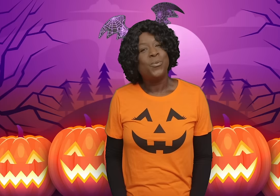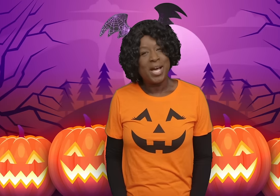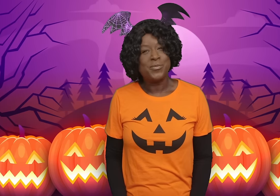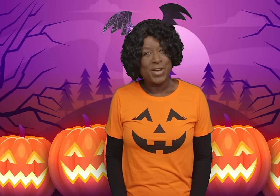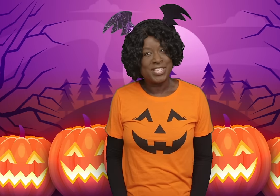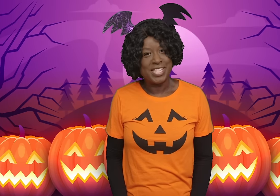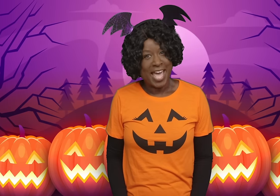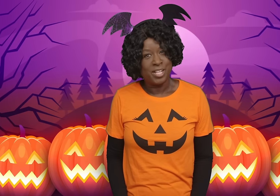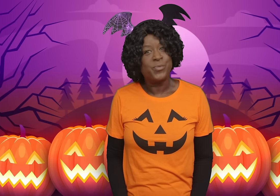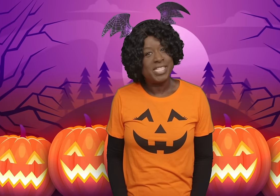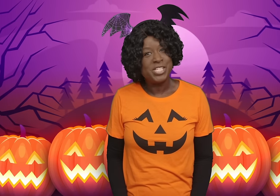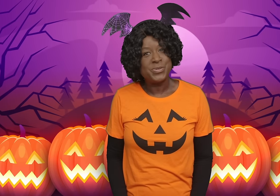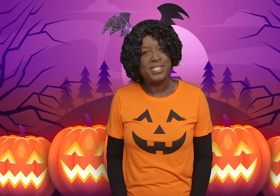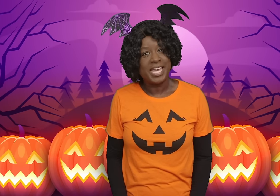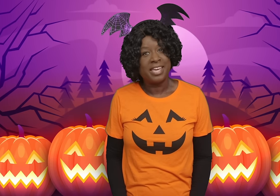What was that? What did you see?